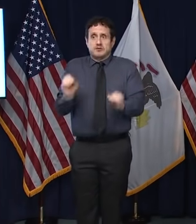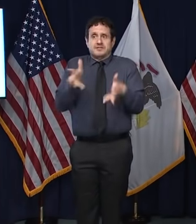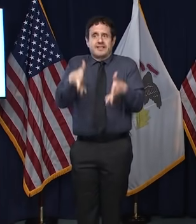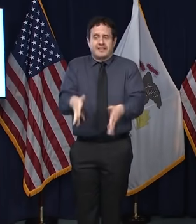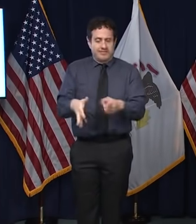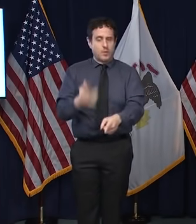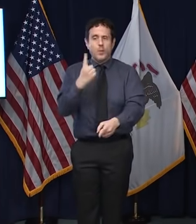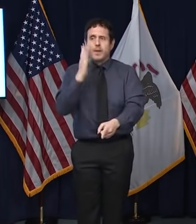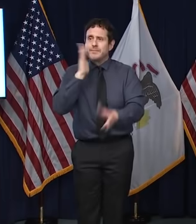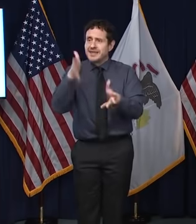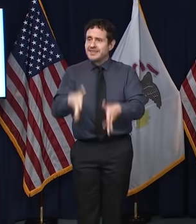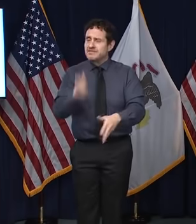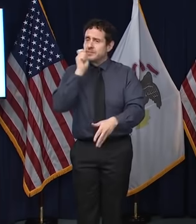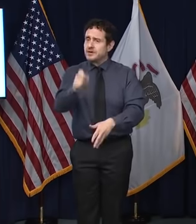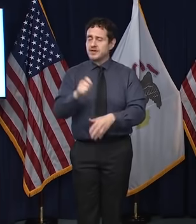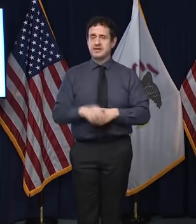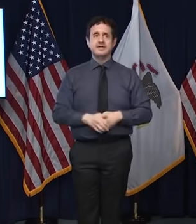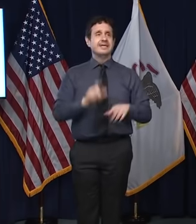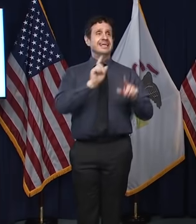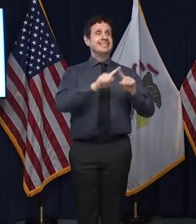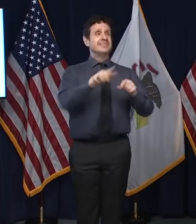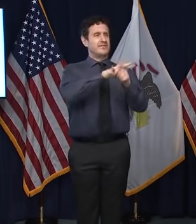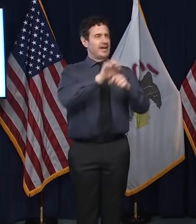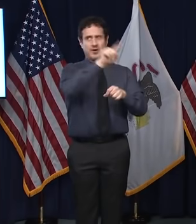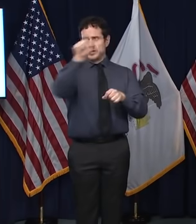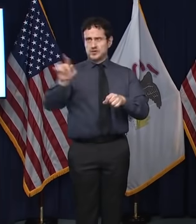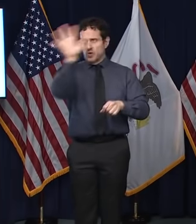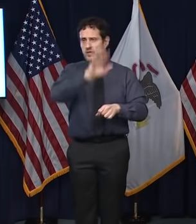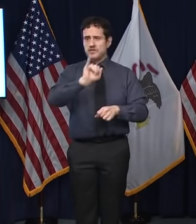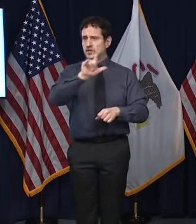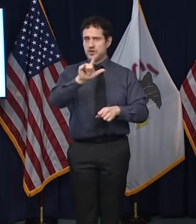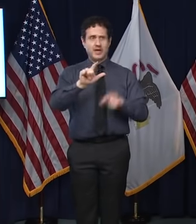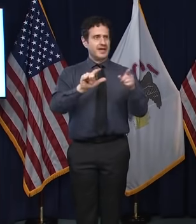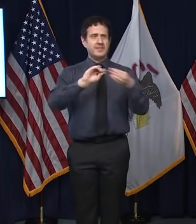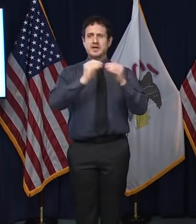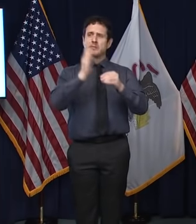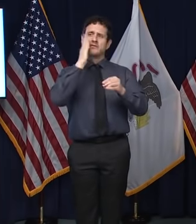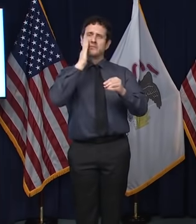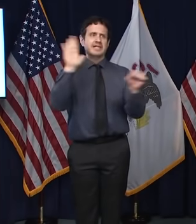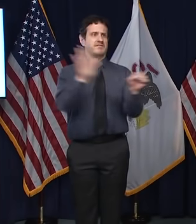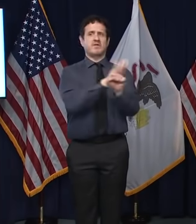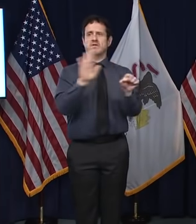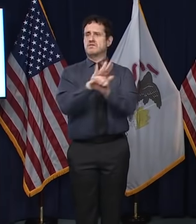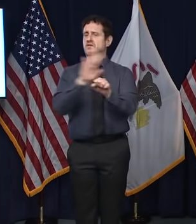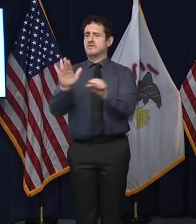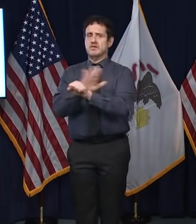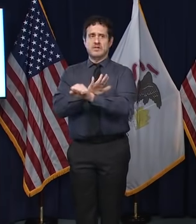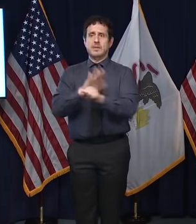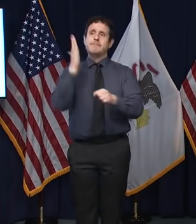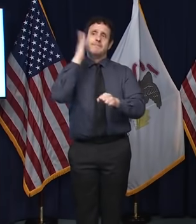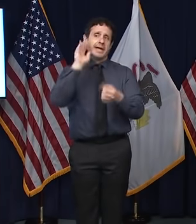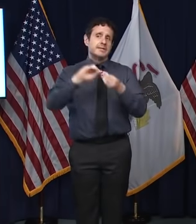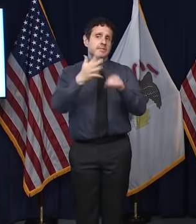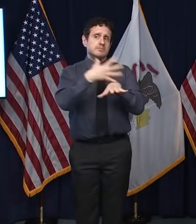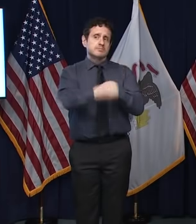that would need. A bet Most hospitals in different areas of